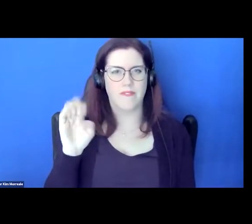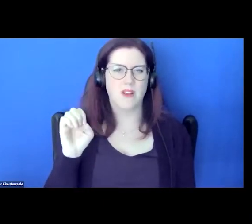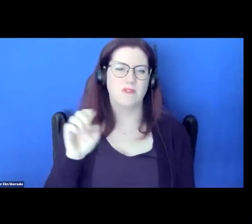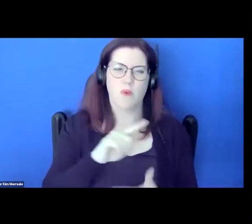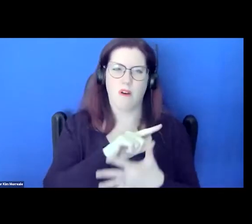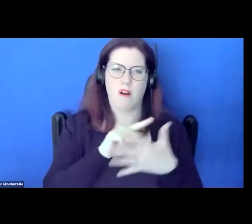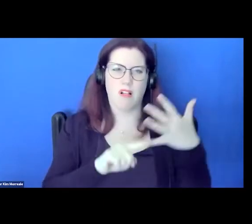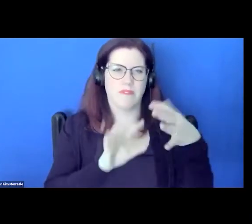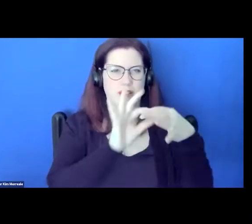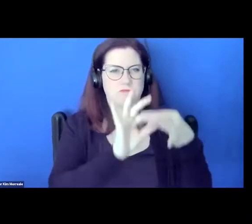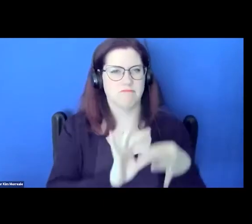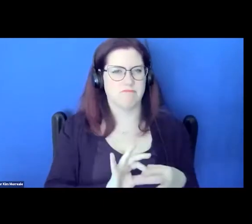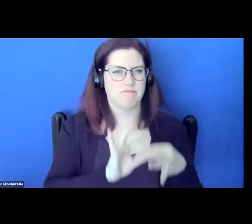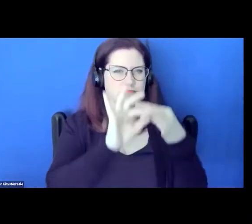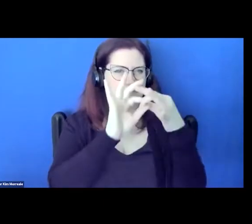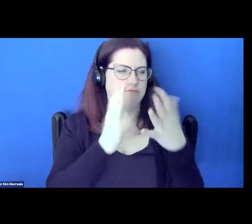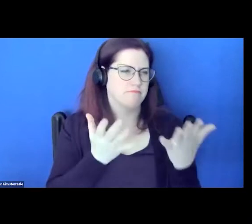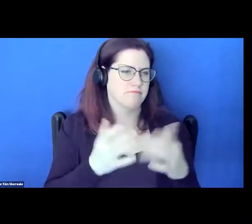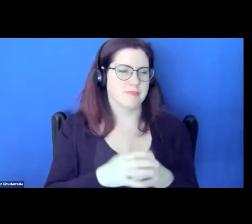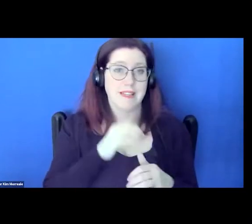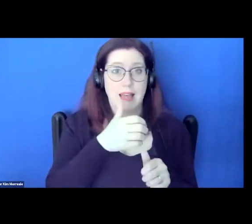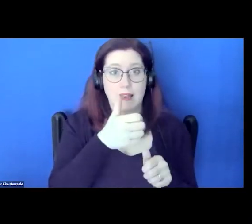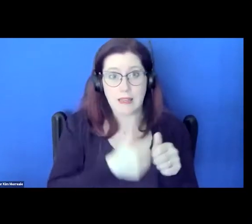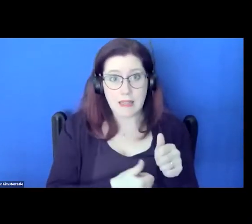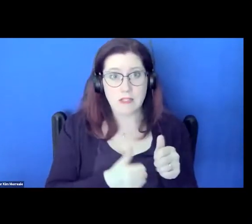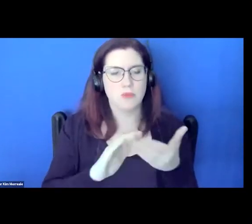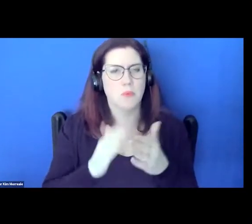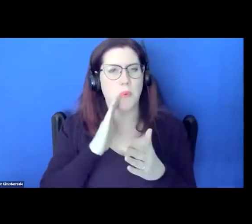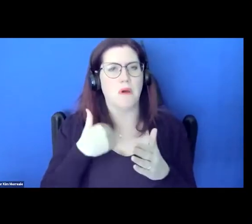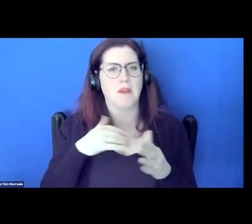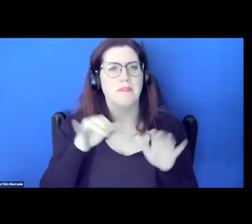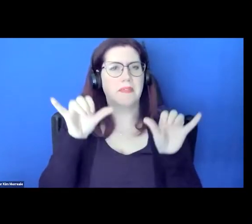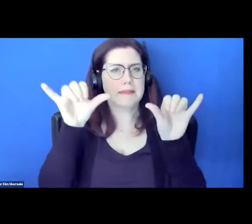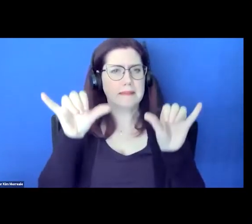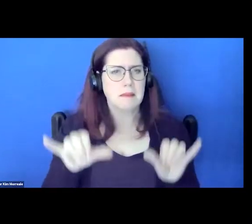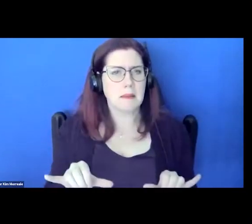And again, not every tribal community will have the same level on access to services,